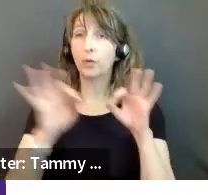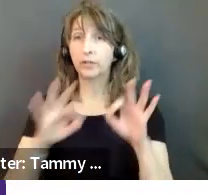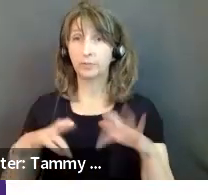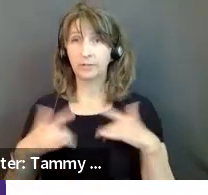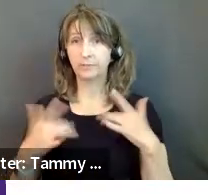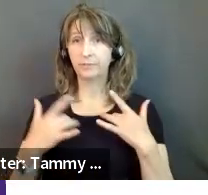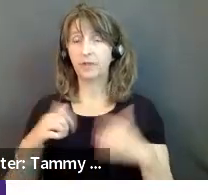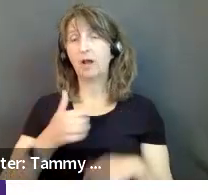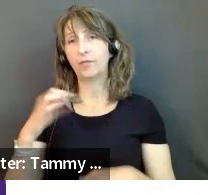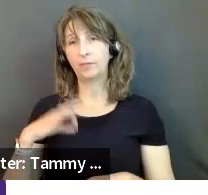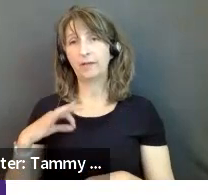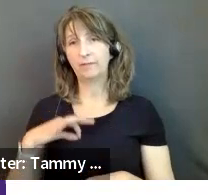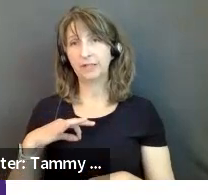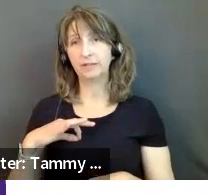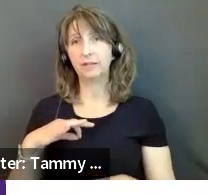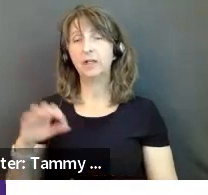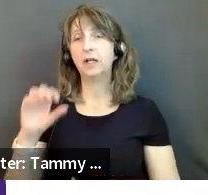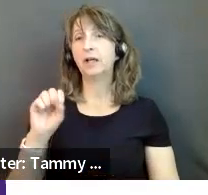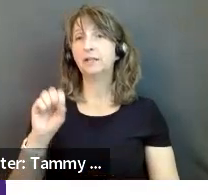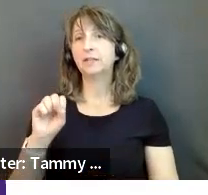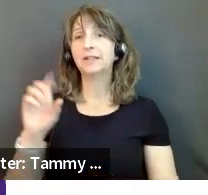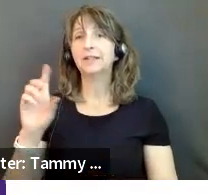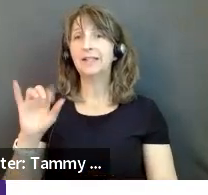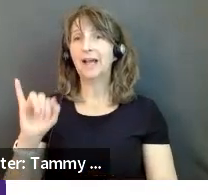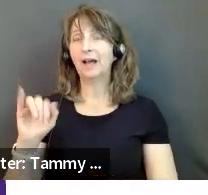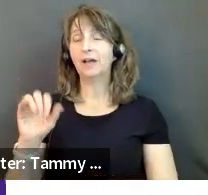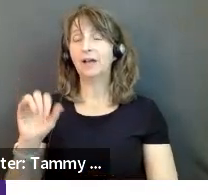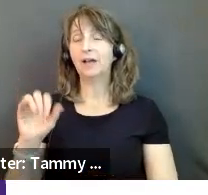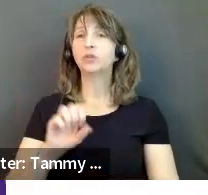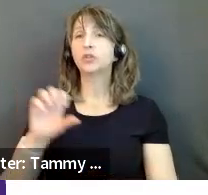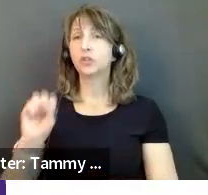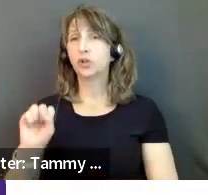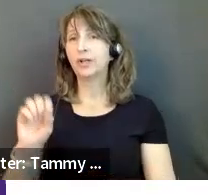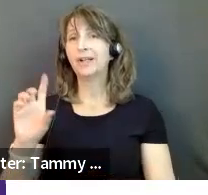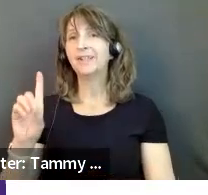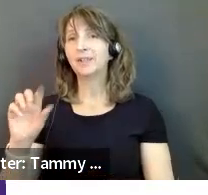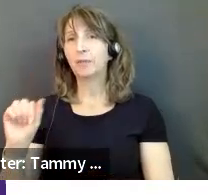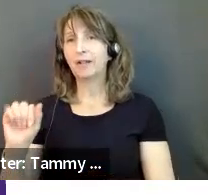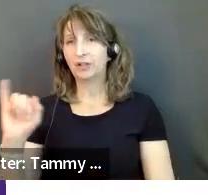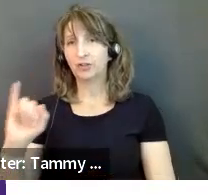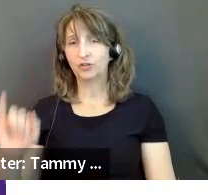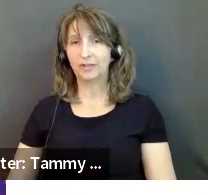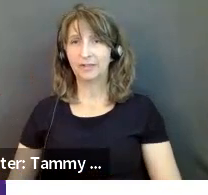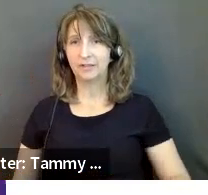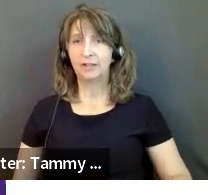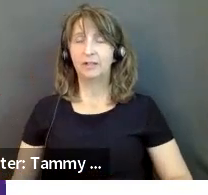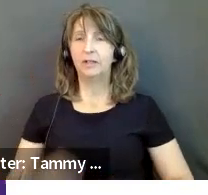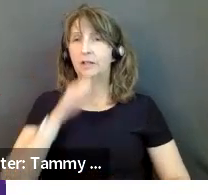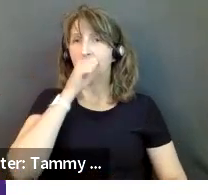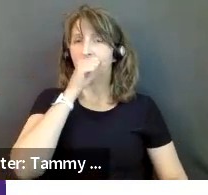Social Security disability insurance, the SSDI side of things.